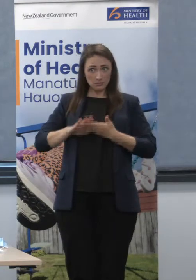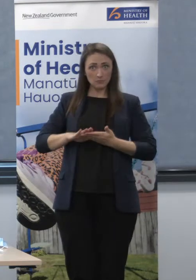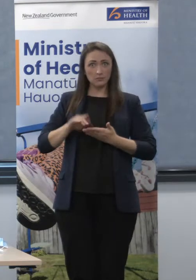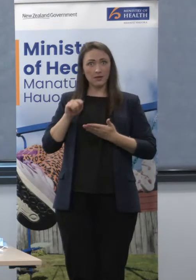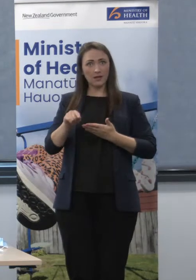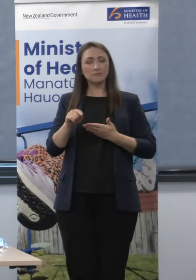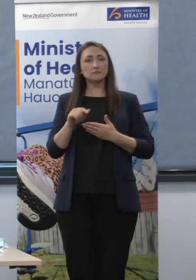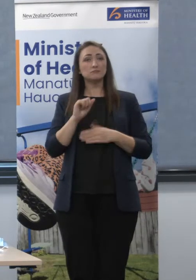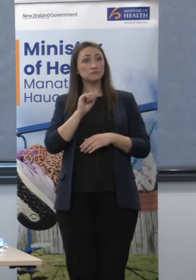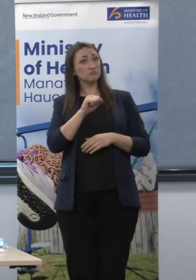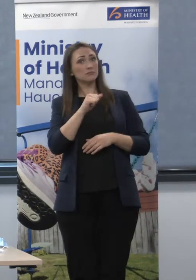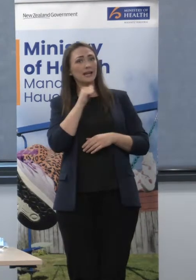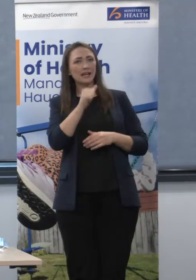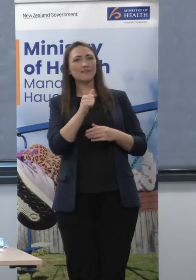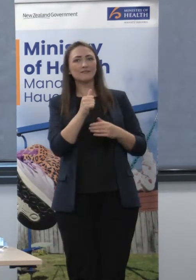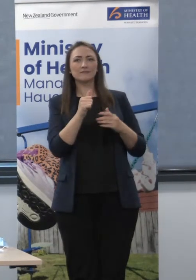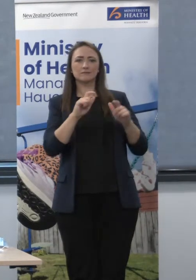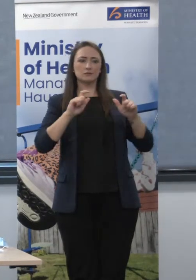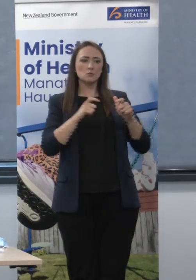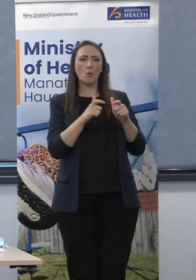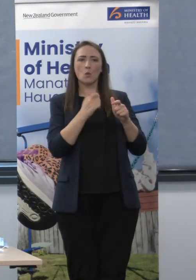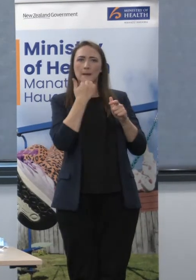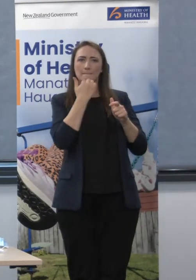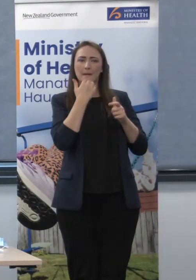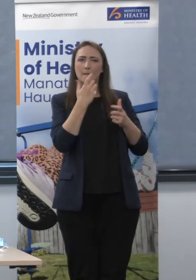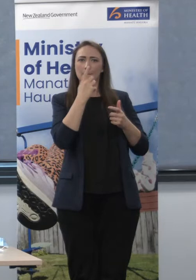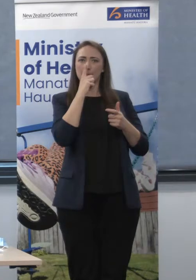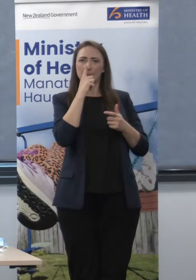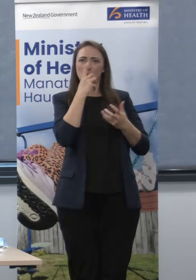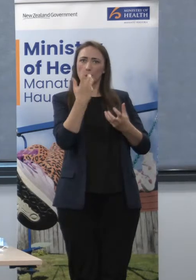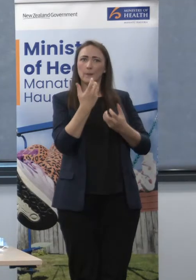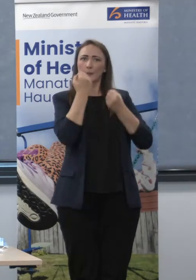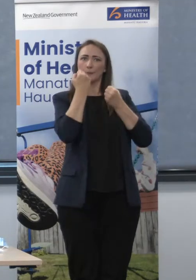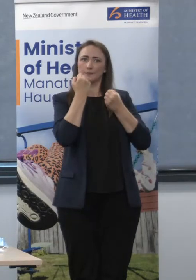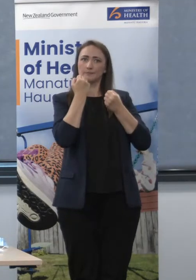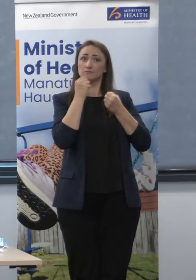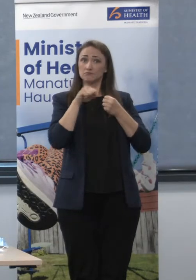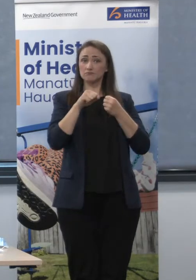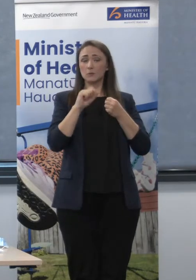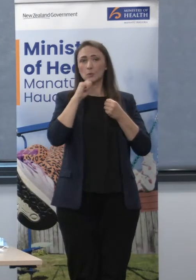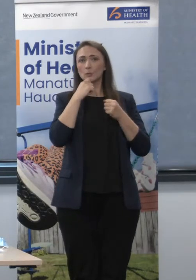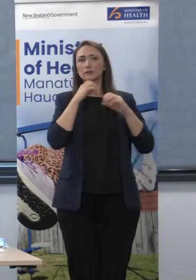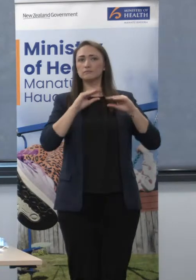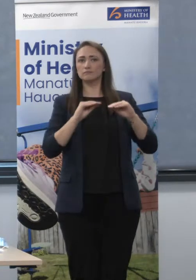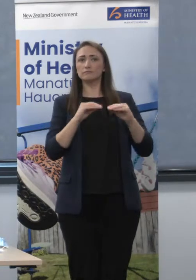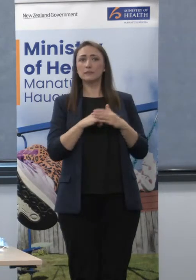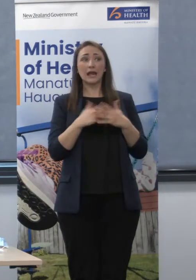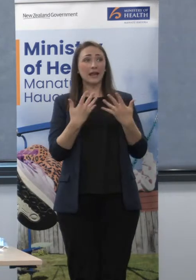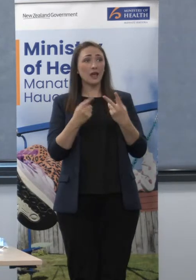Australia and UK, absolutely.